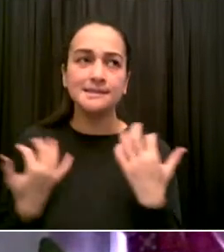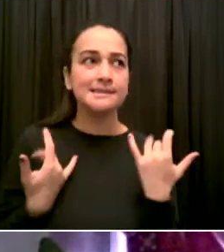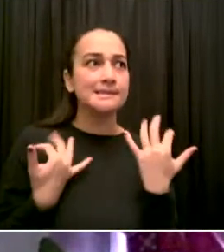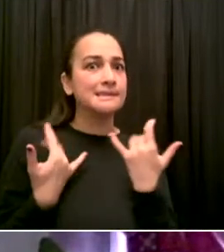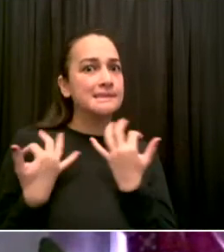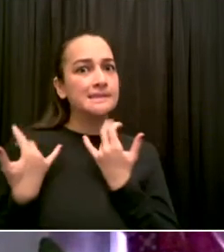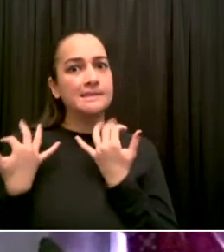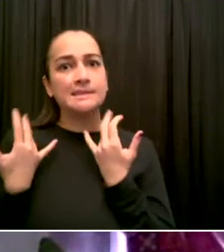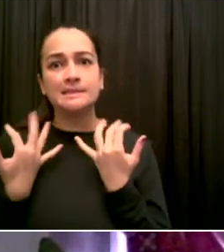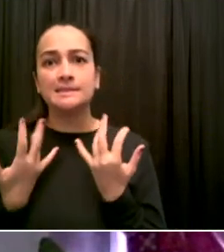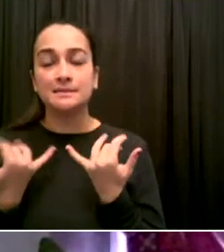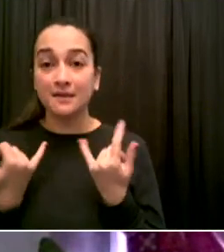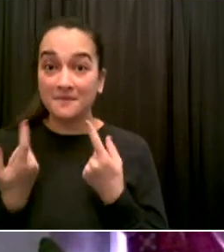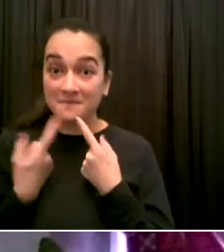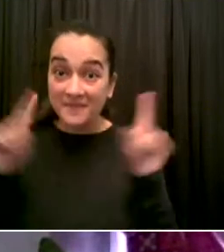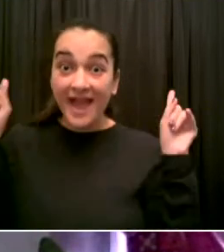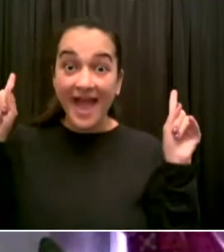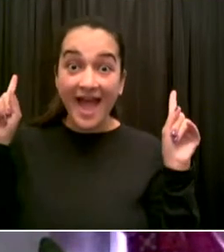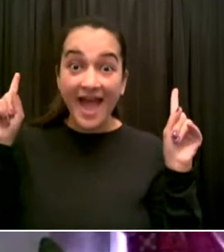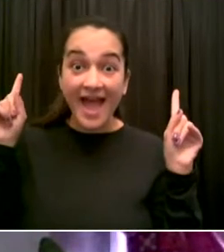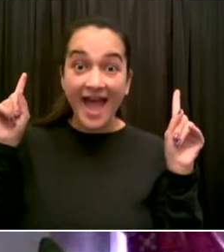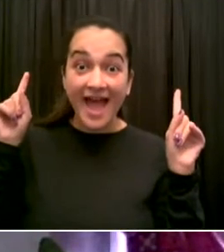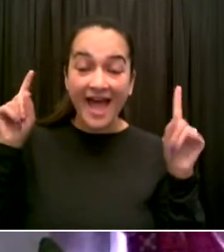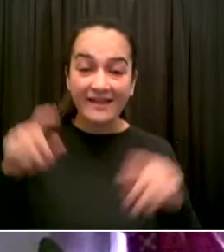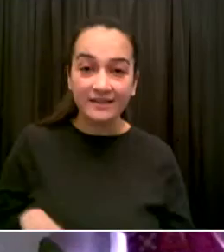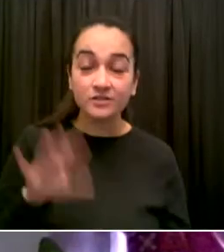AND APPETITE OF THE AUDIENCE,